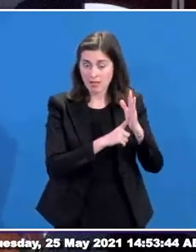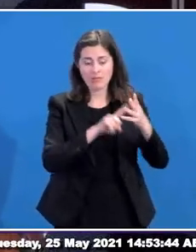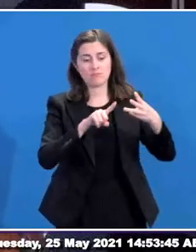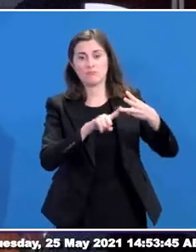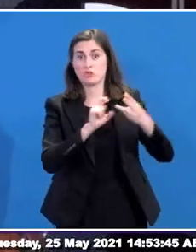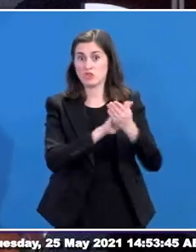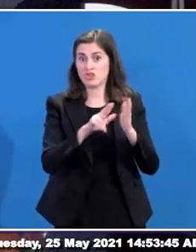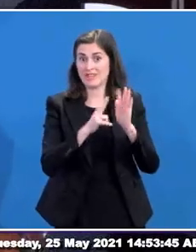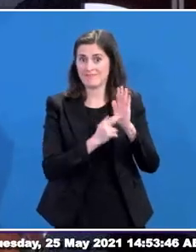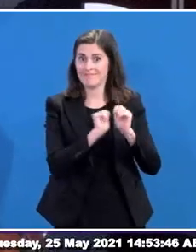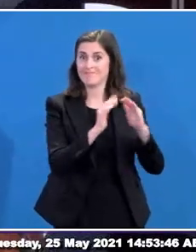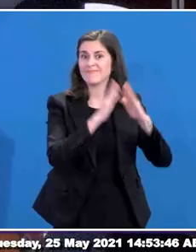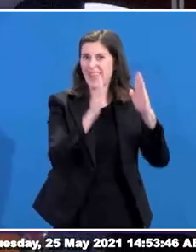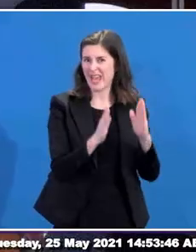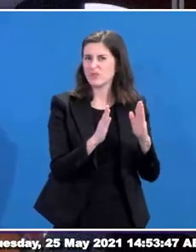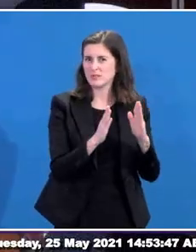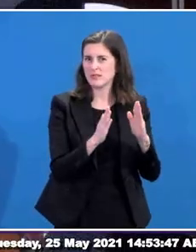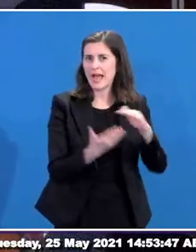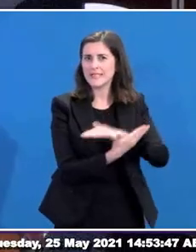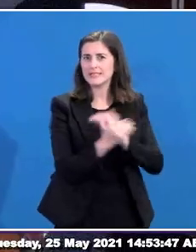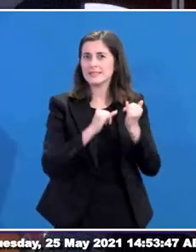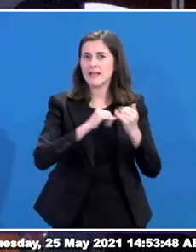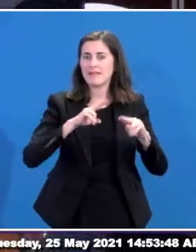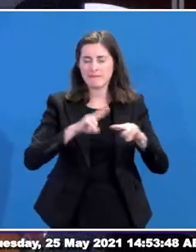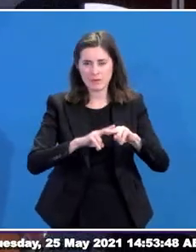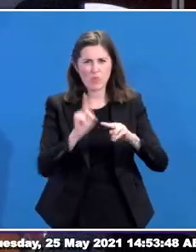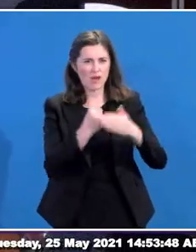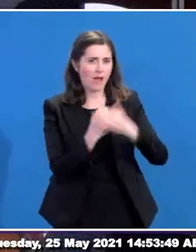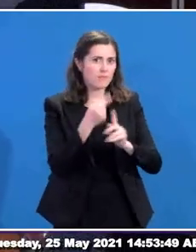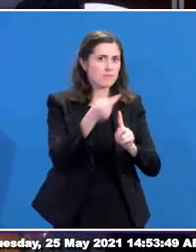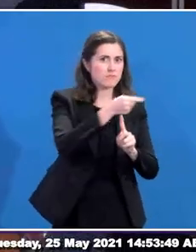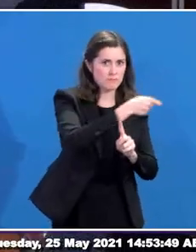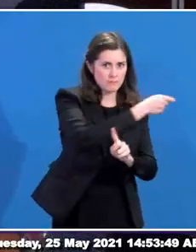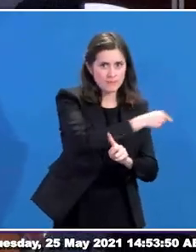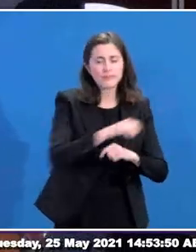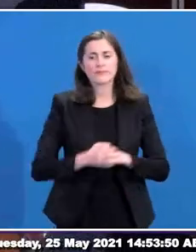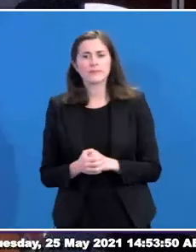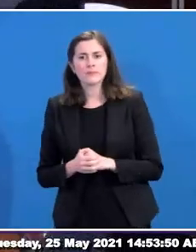You have dealt with them in your report but can I step back from them